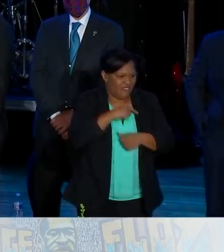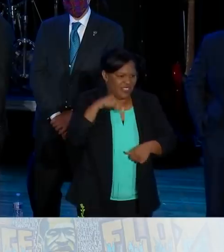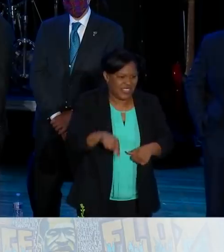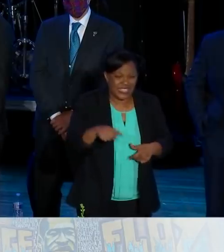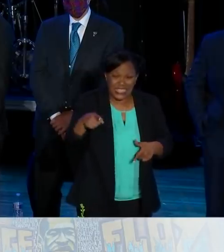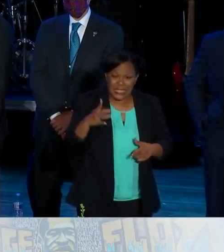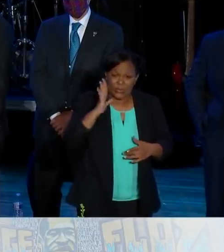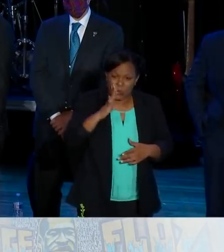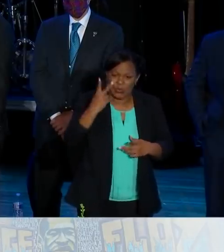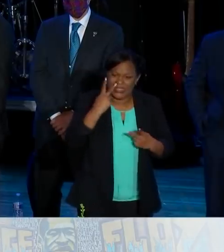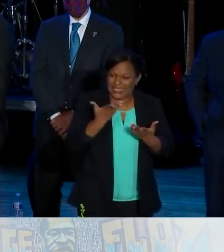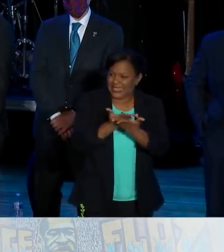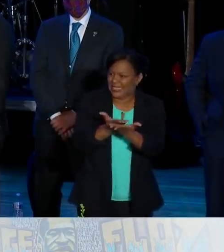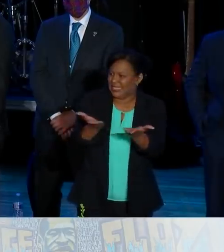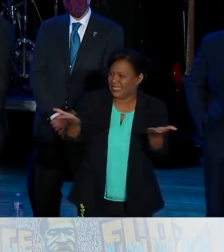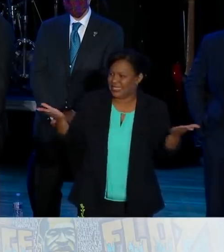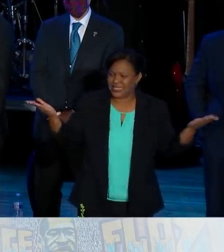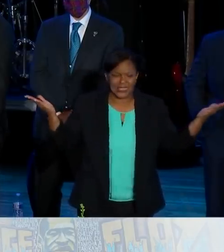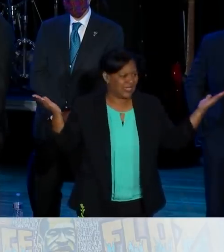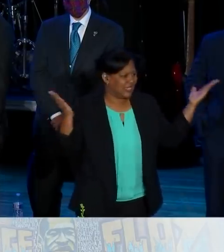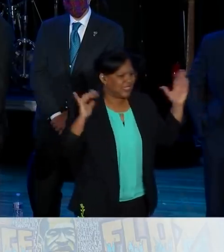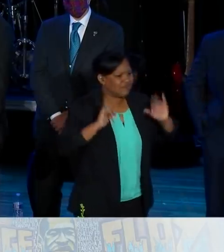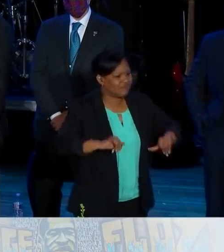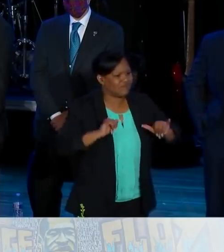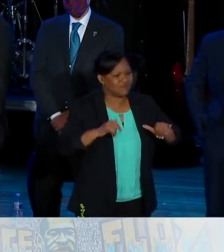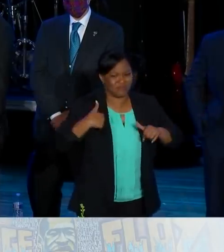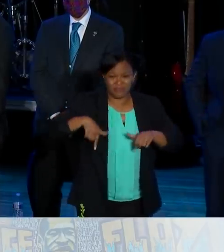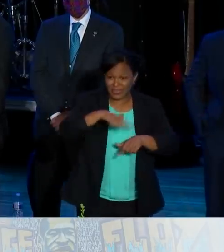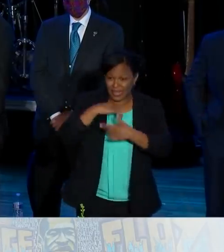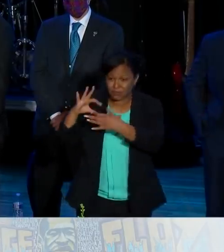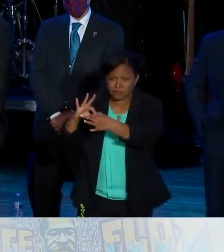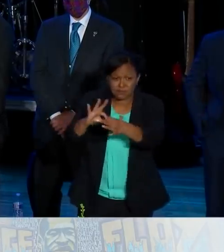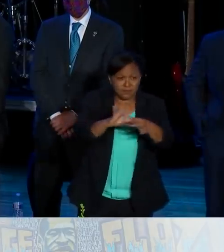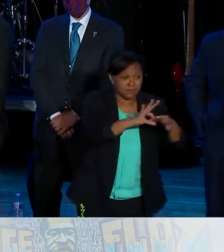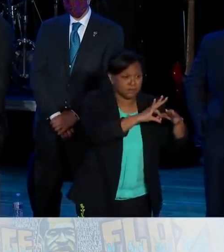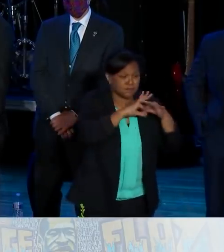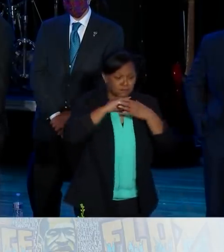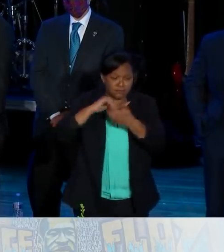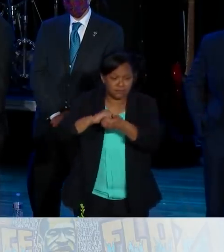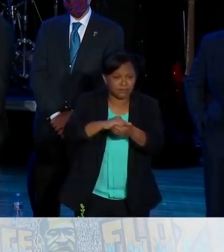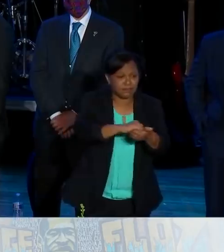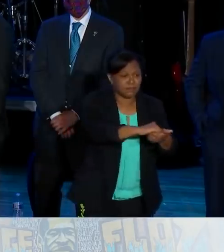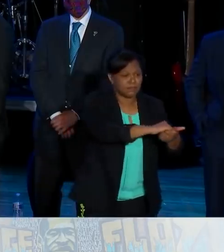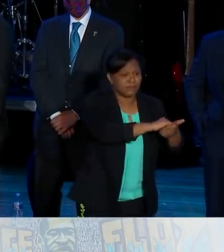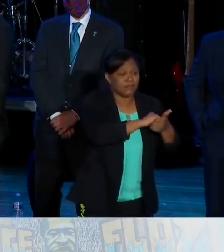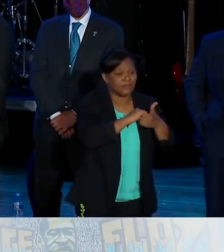I WISH HE WAS HERE IN THE PRESENCE IN THE FLESH TO SEE IT